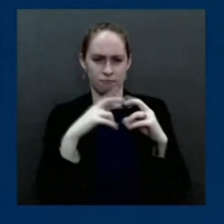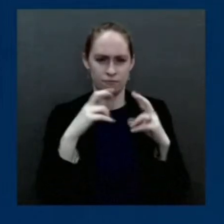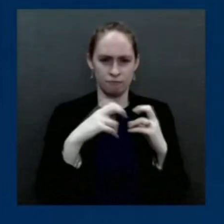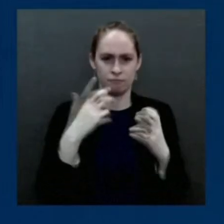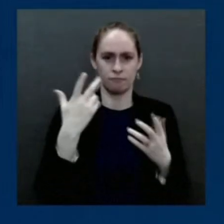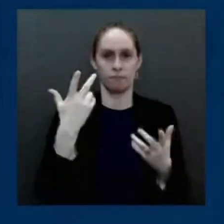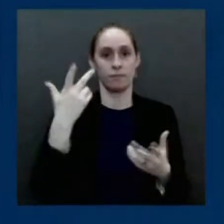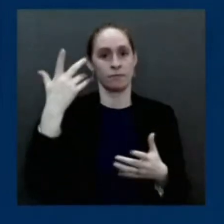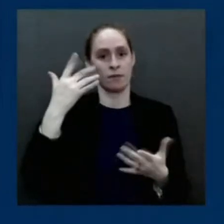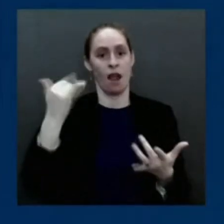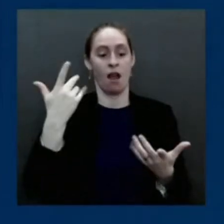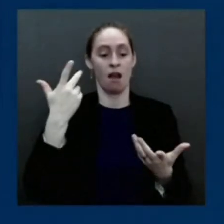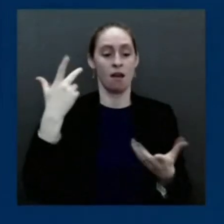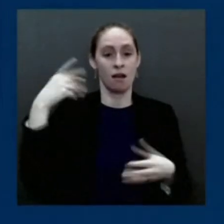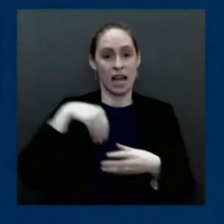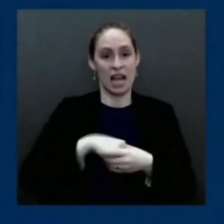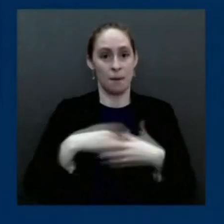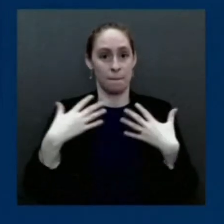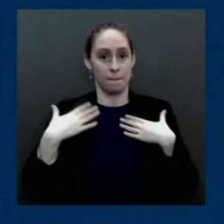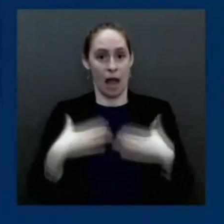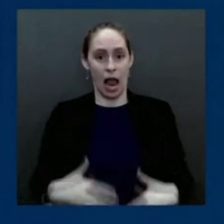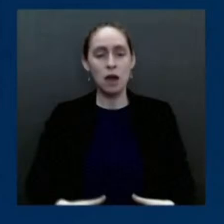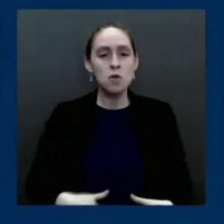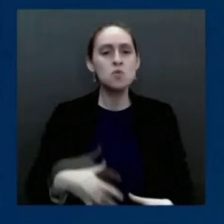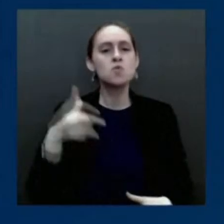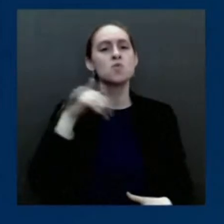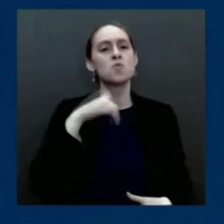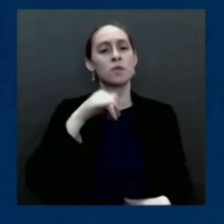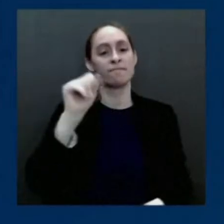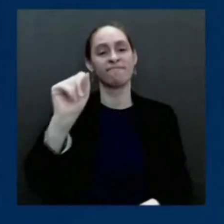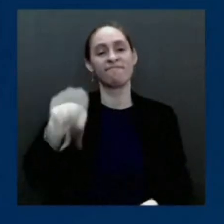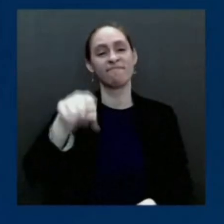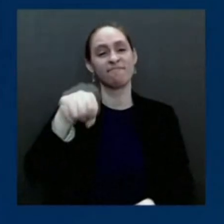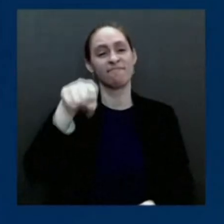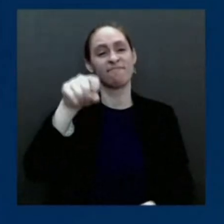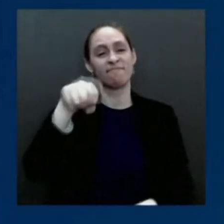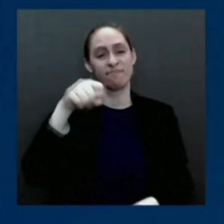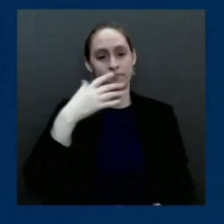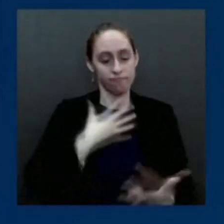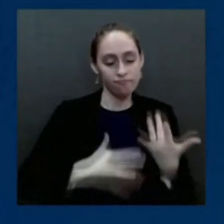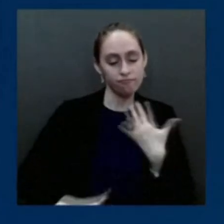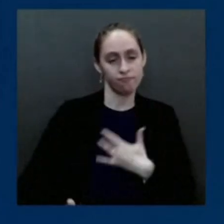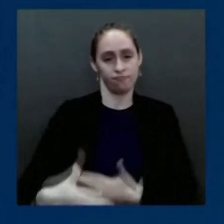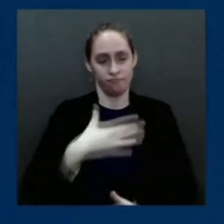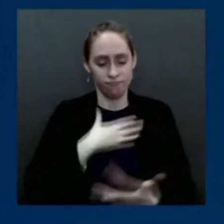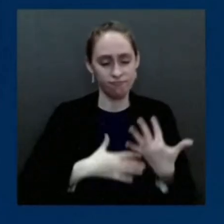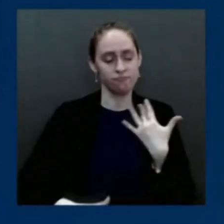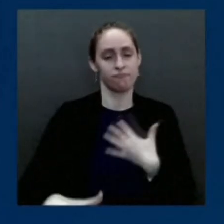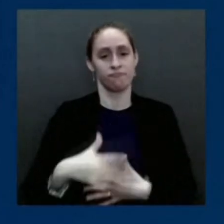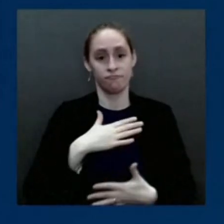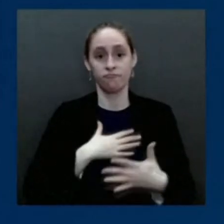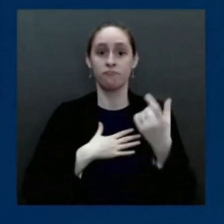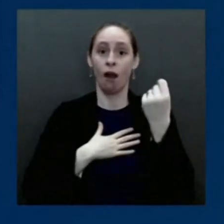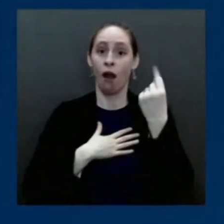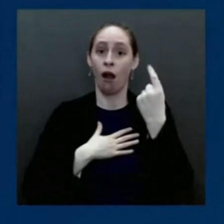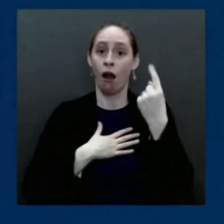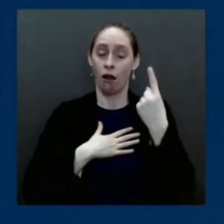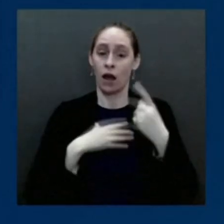REPLICATES FASTER THAN DELTA THERE IS LESS EFFICIENT